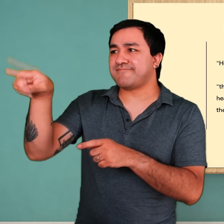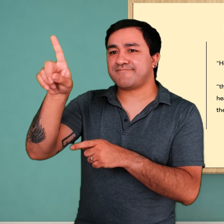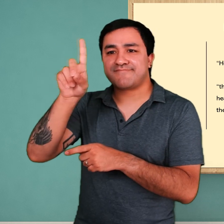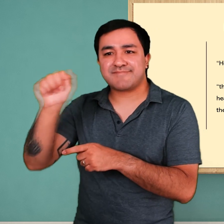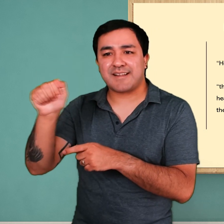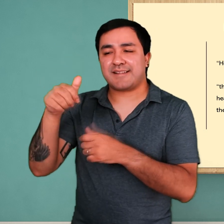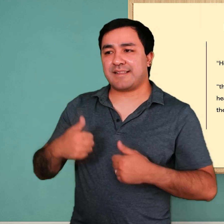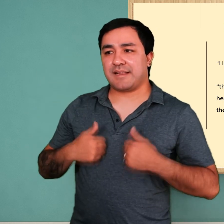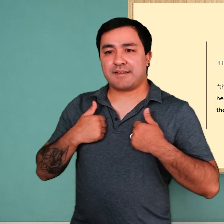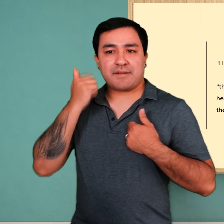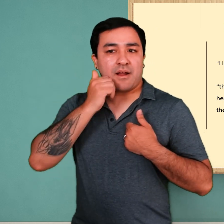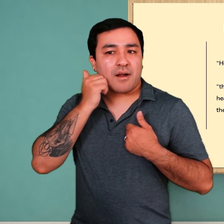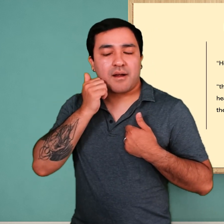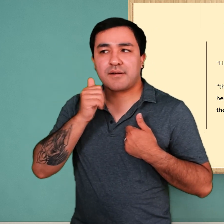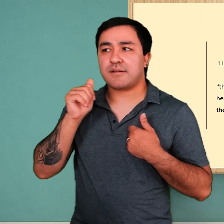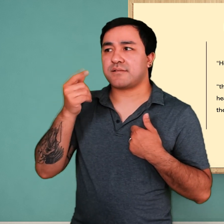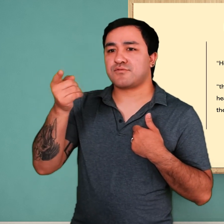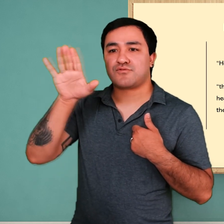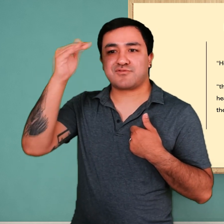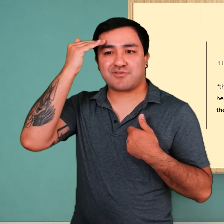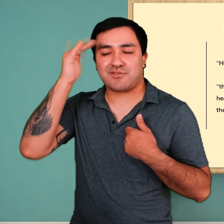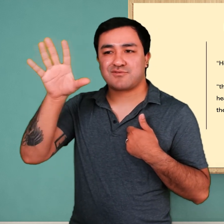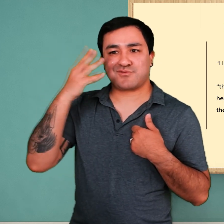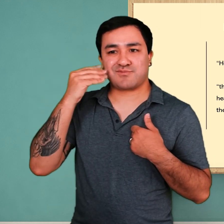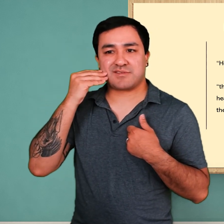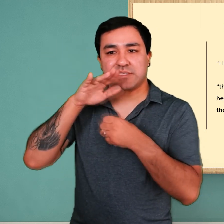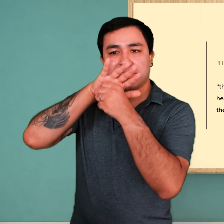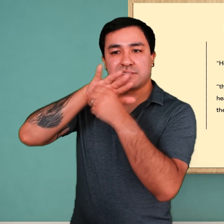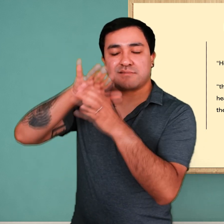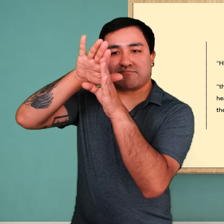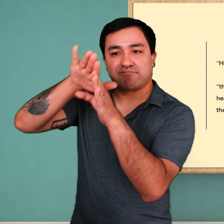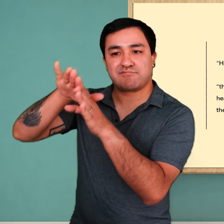people's fear of disability by suppressing knowledge of how people live with disabilities.